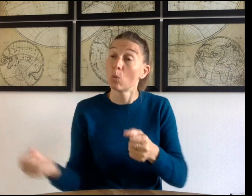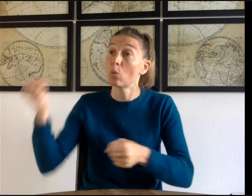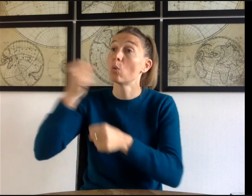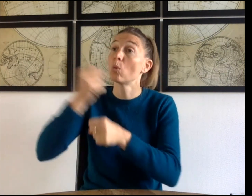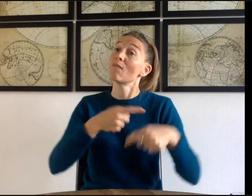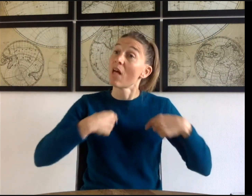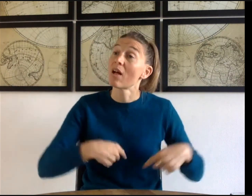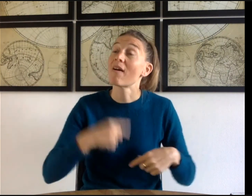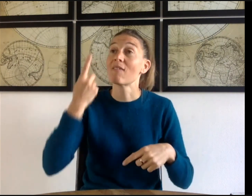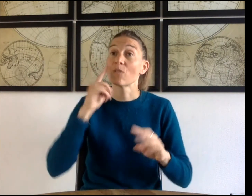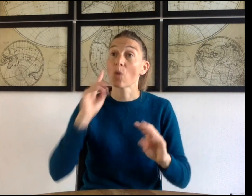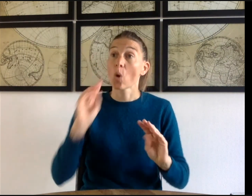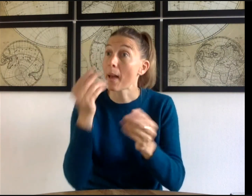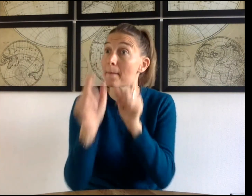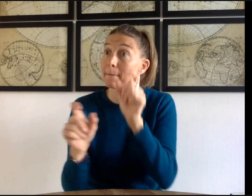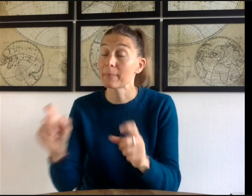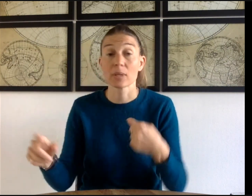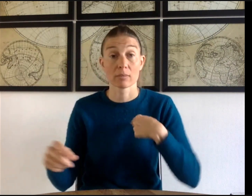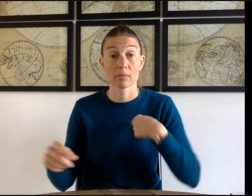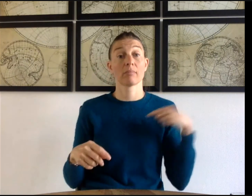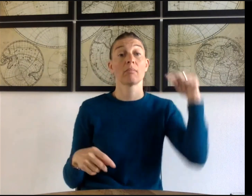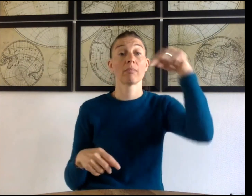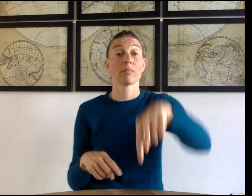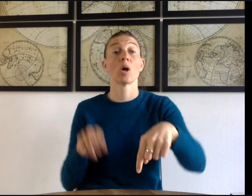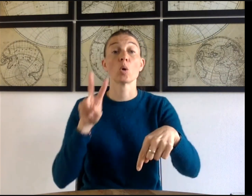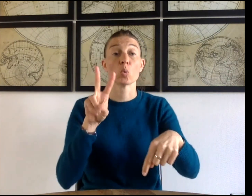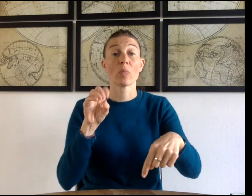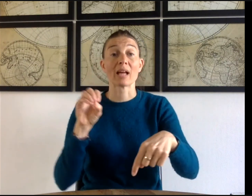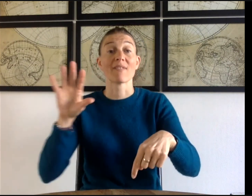I came in 2005 as a European volunteer in Belgium.